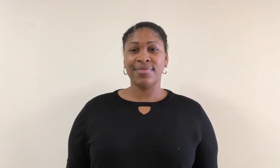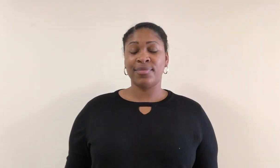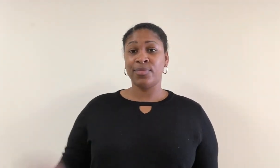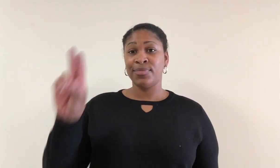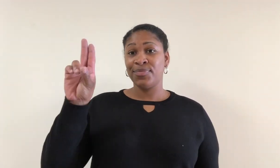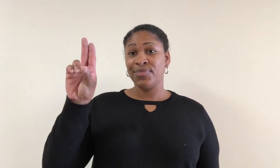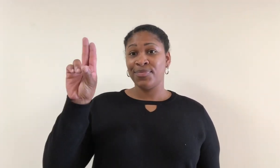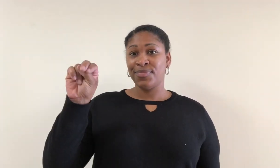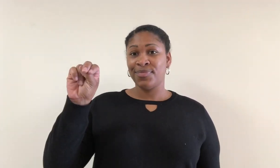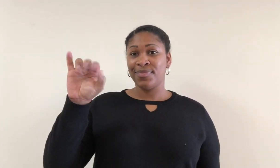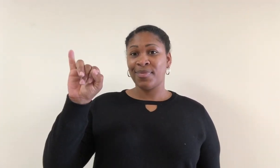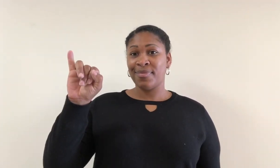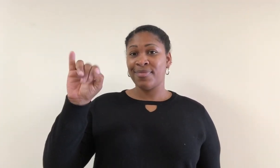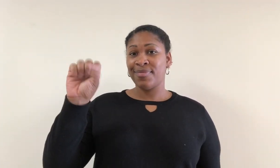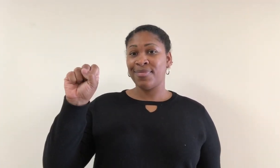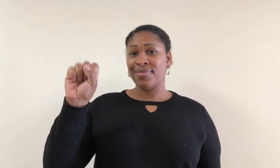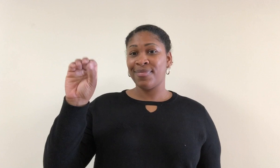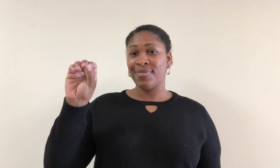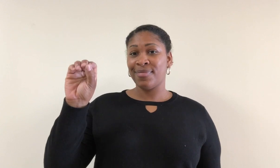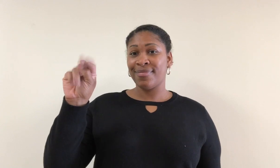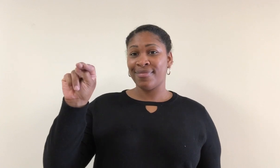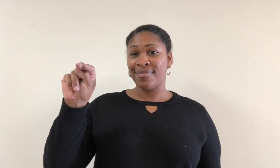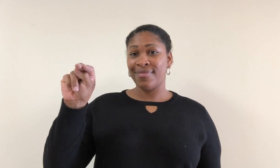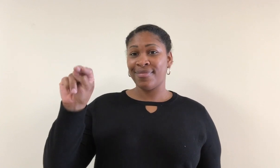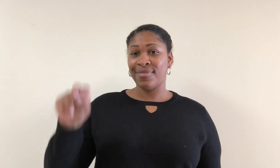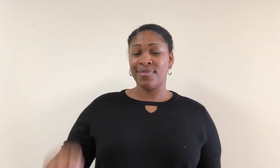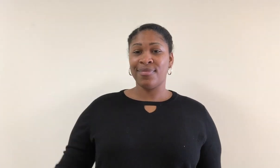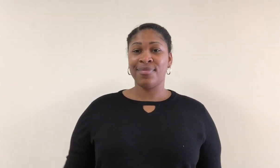Unison